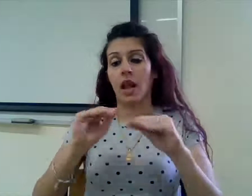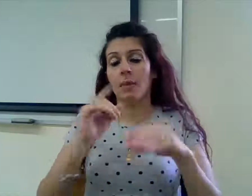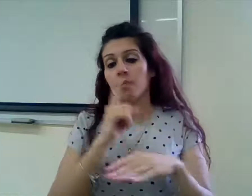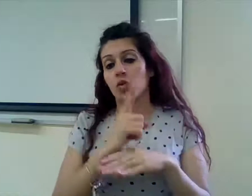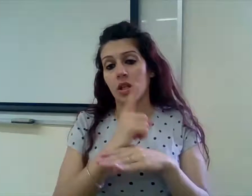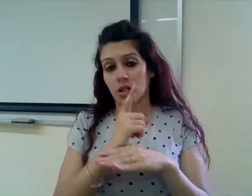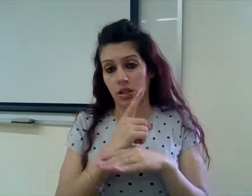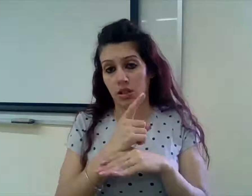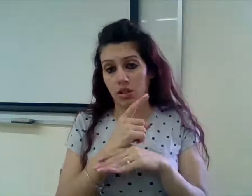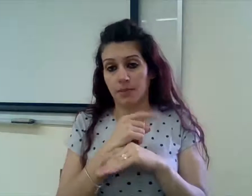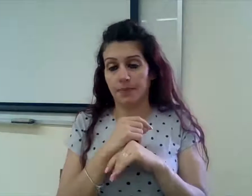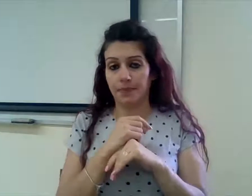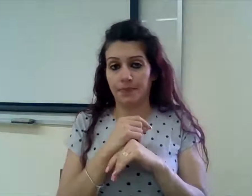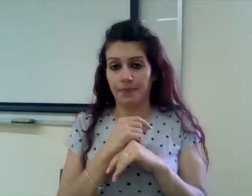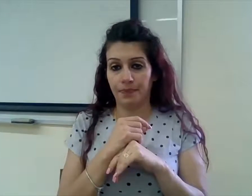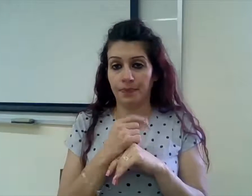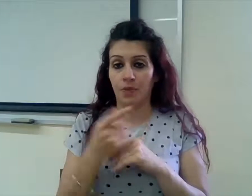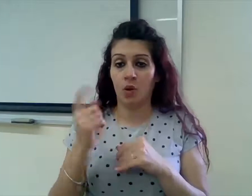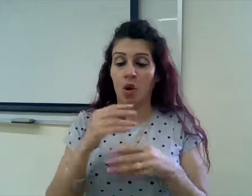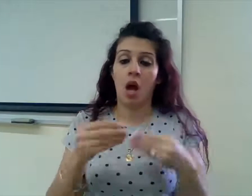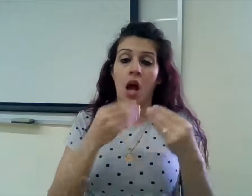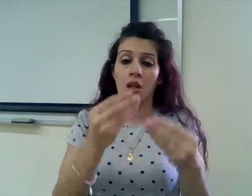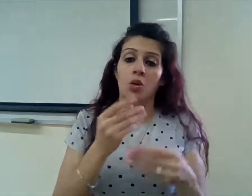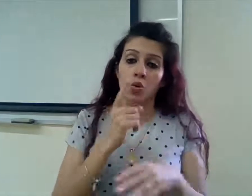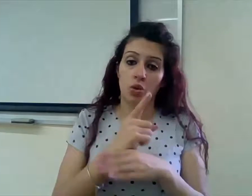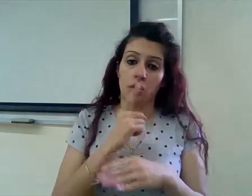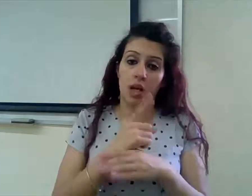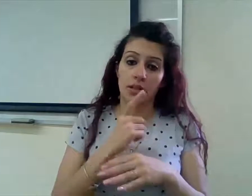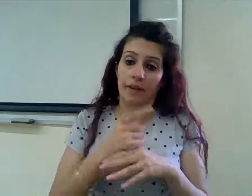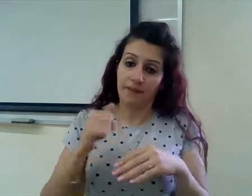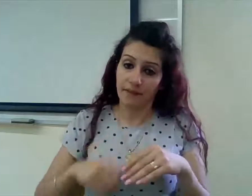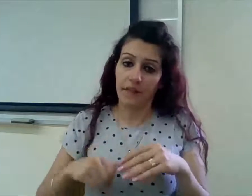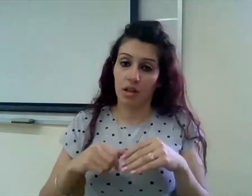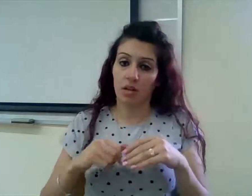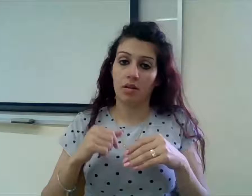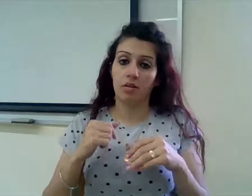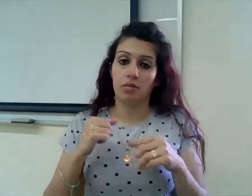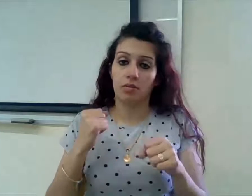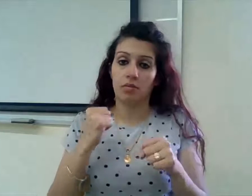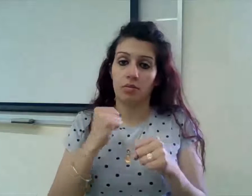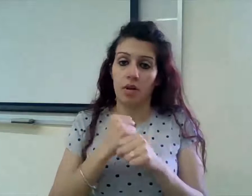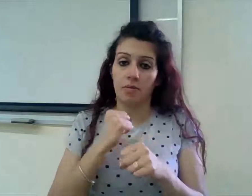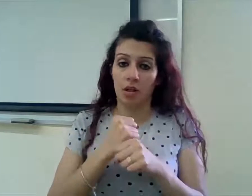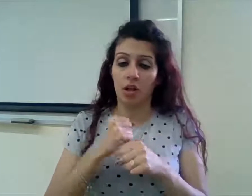adapt it for use in different contexts so I don't believe we have anything